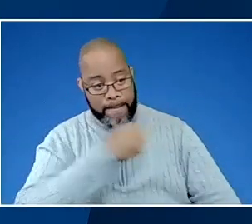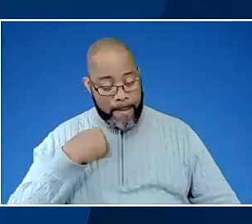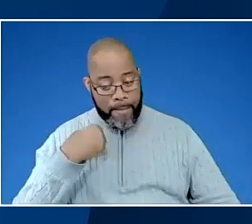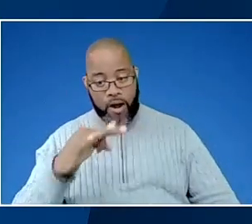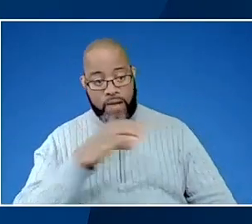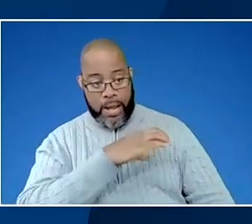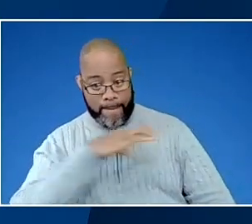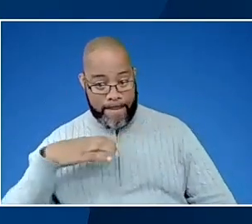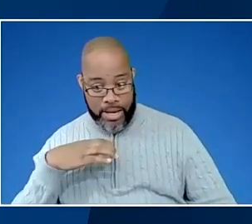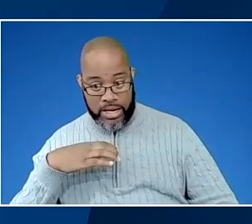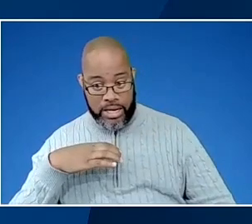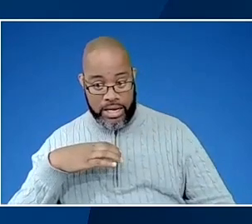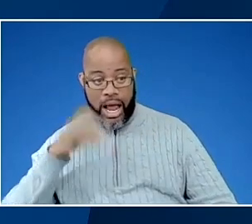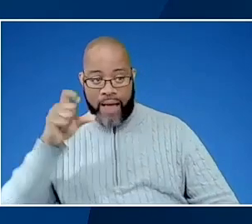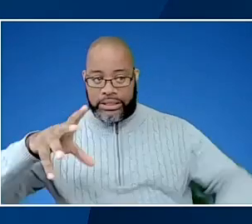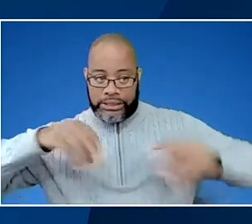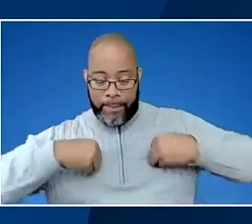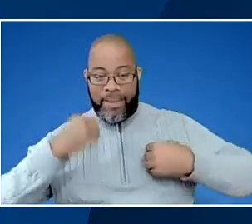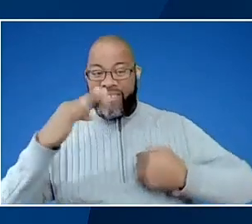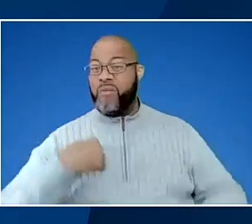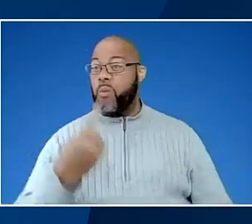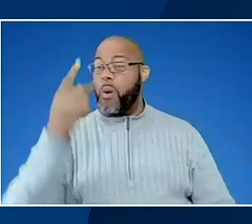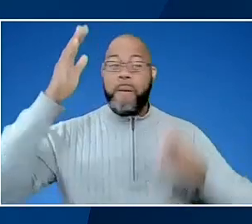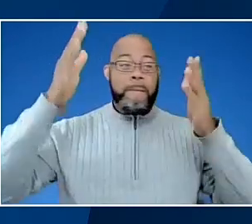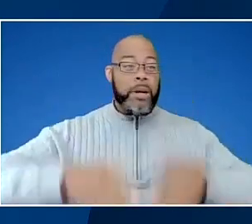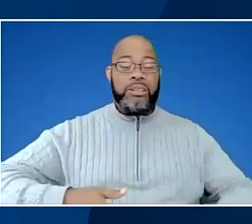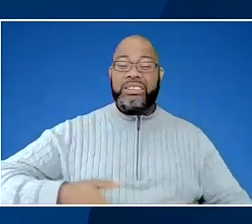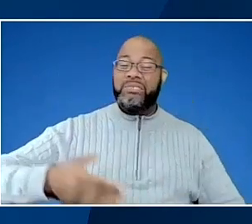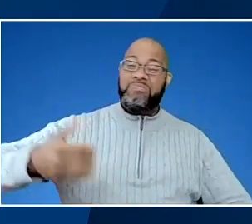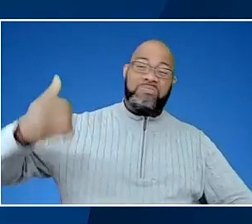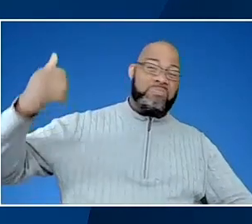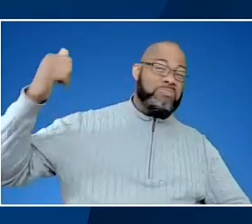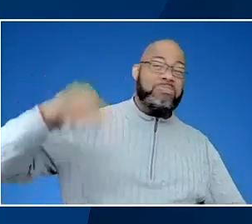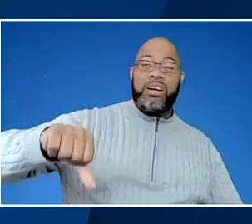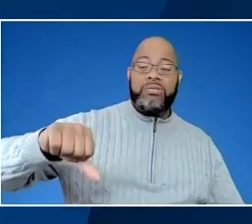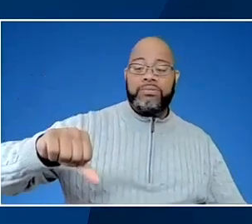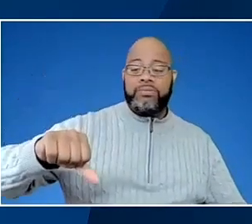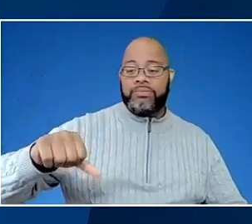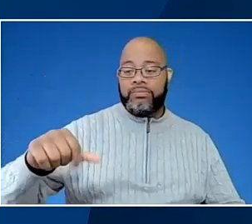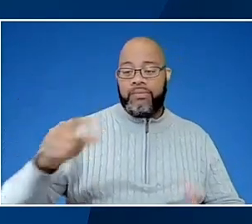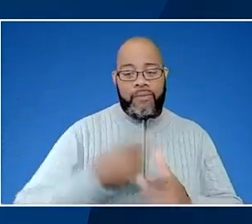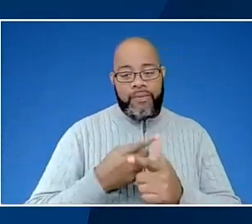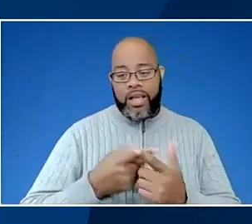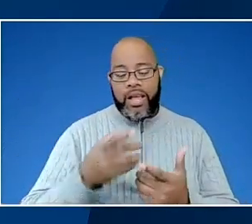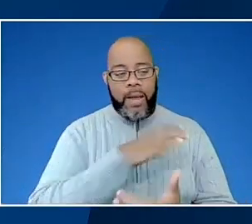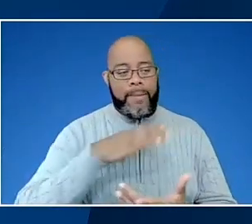has to accept. If there is one person that is not in favor, then the committee does not have consensus.